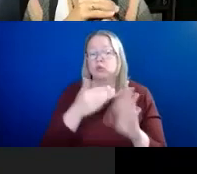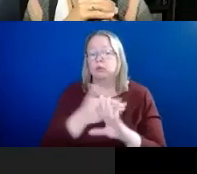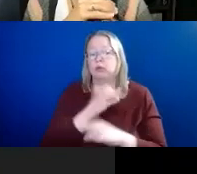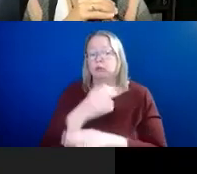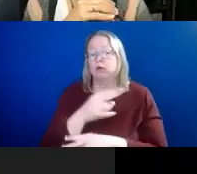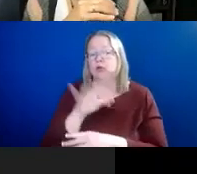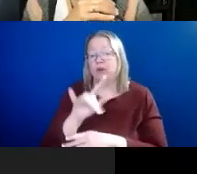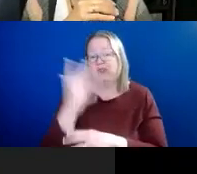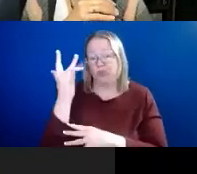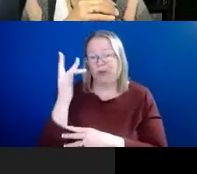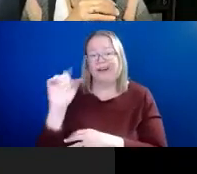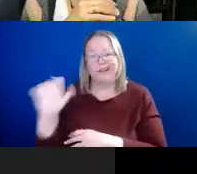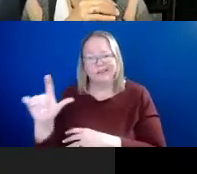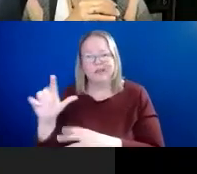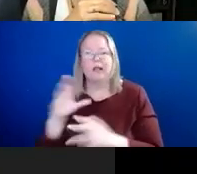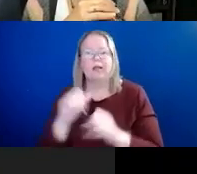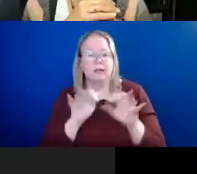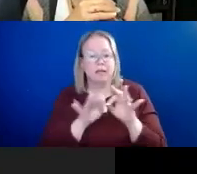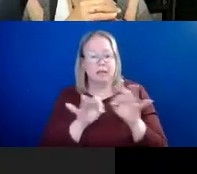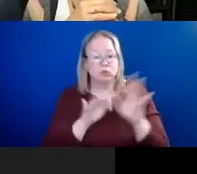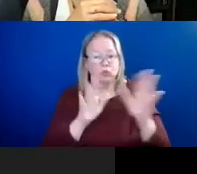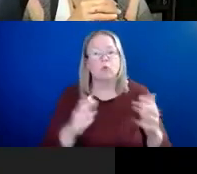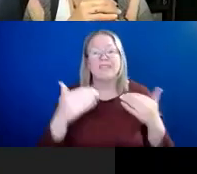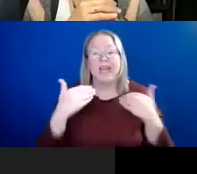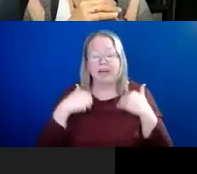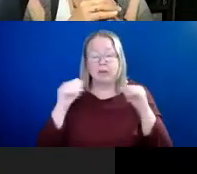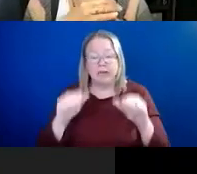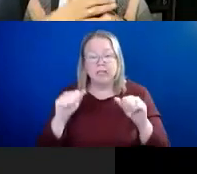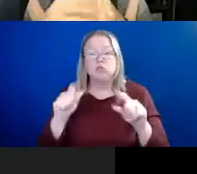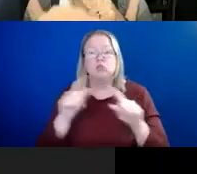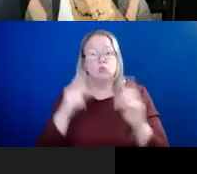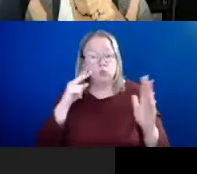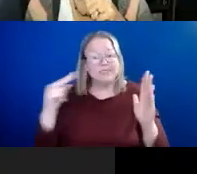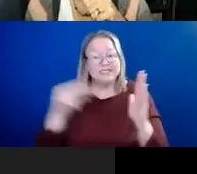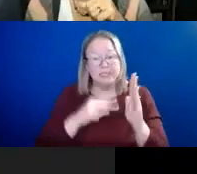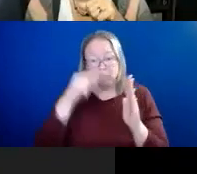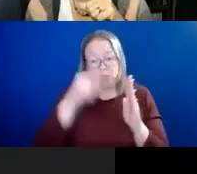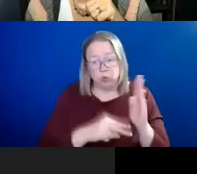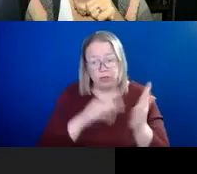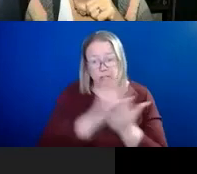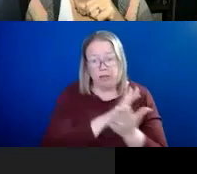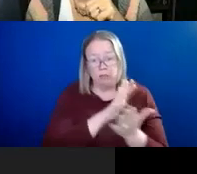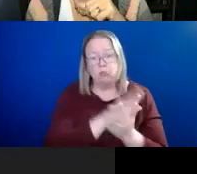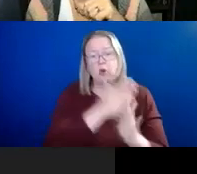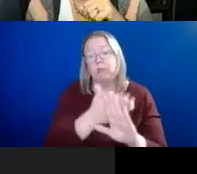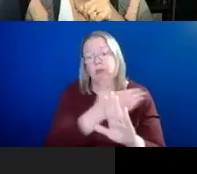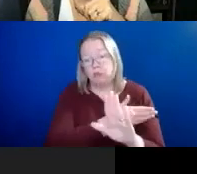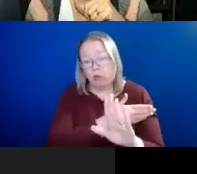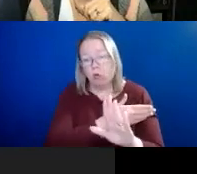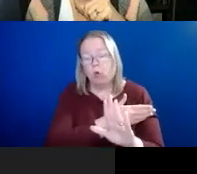that the ASL and captioner's have the ability to view your papers ahead of